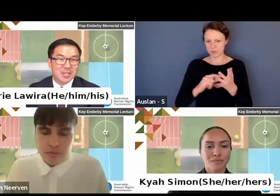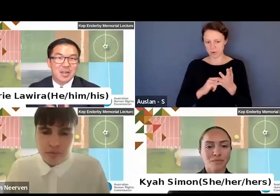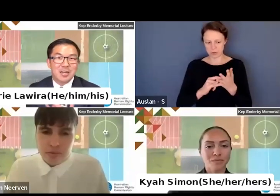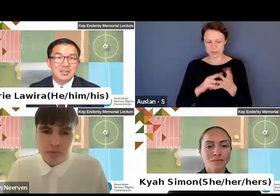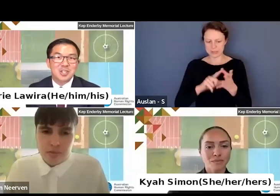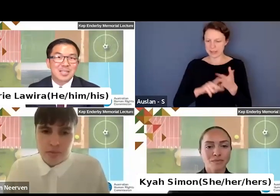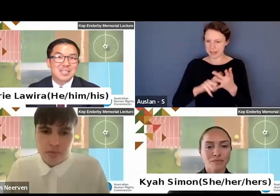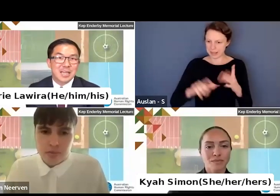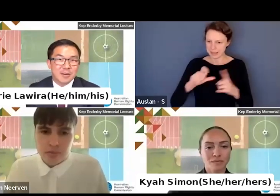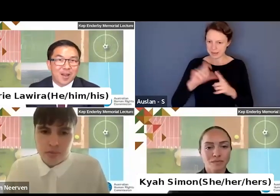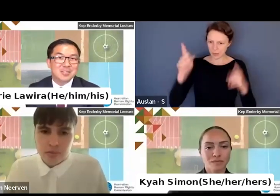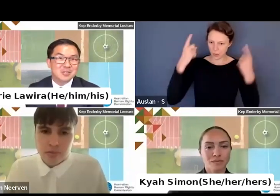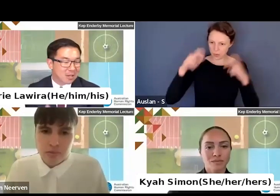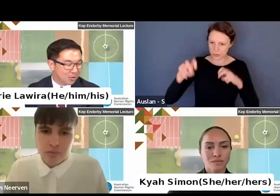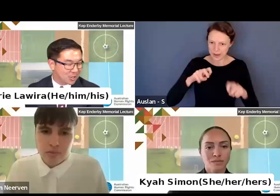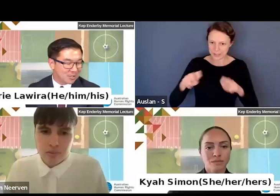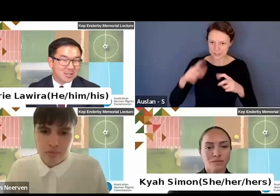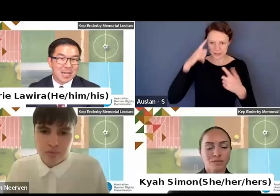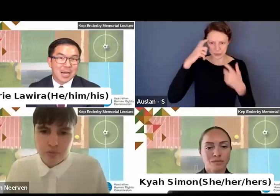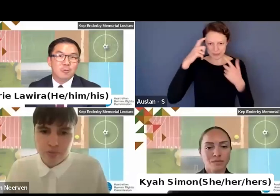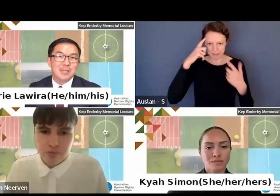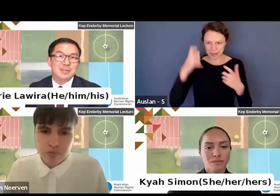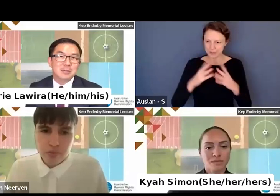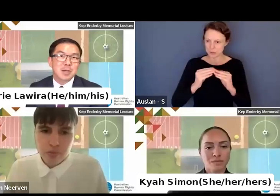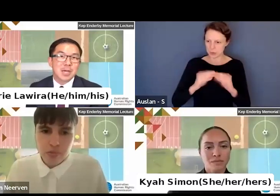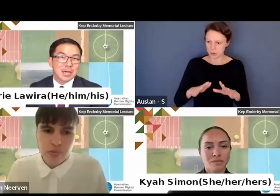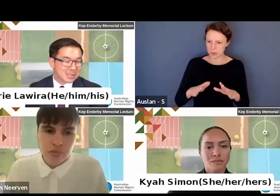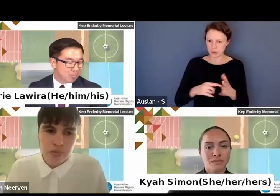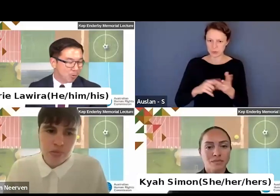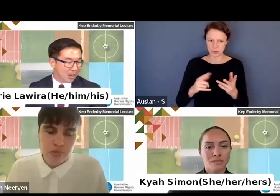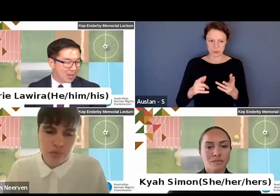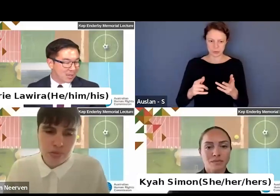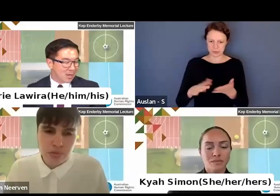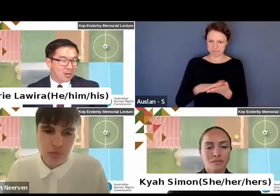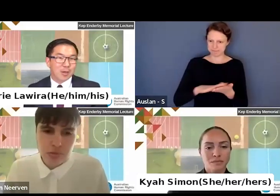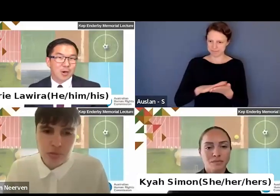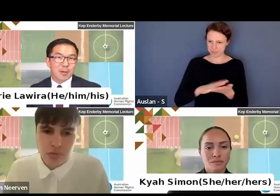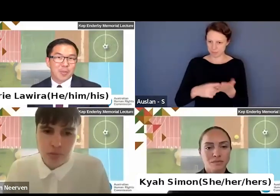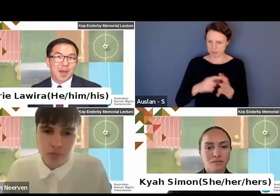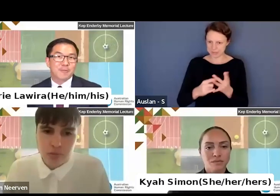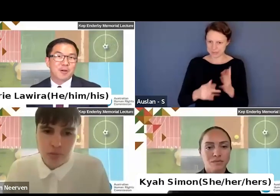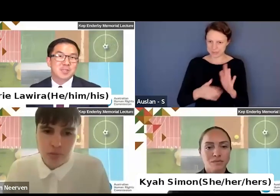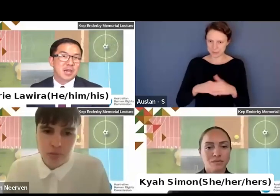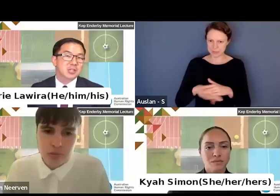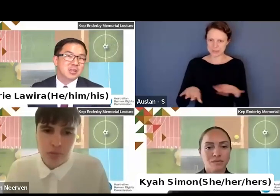and a chance to innovate on solutions to tackle racism in sport. And, you know, we heard about the power of conversation.